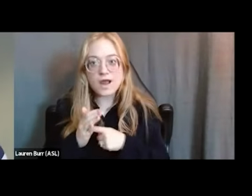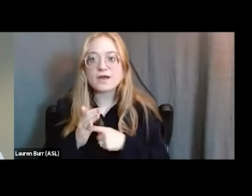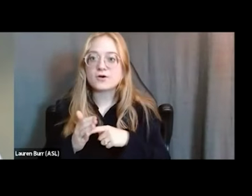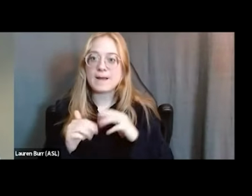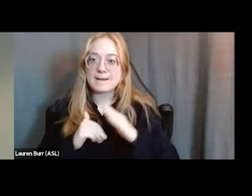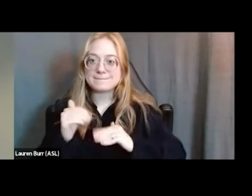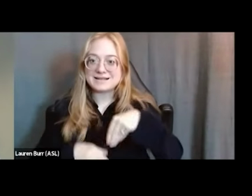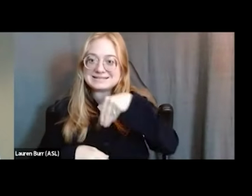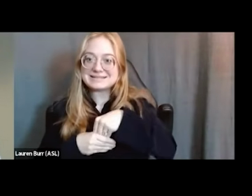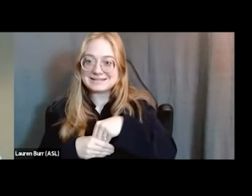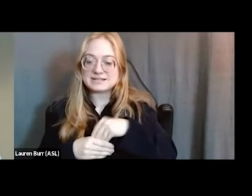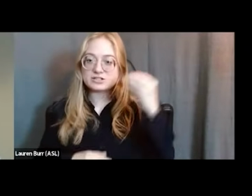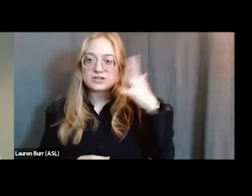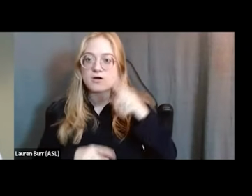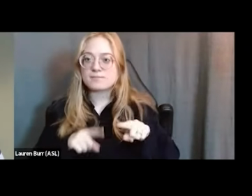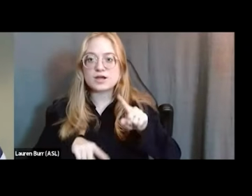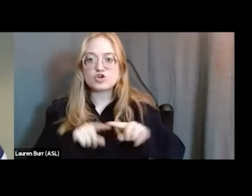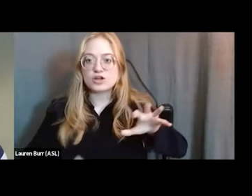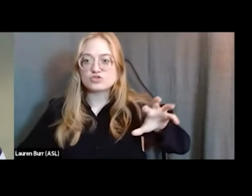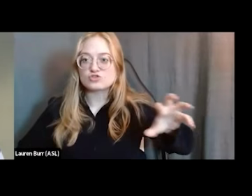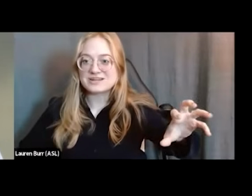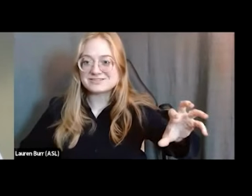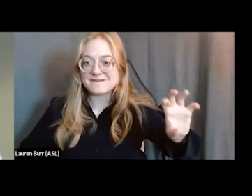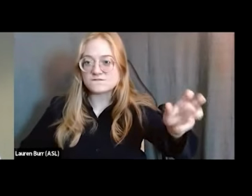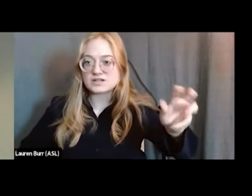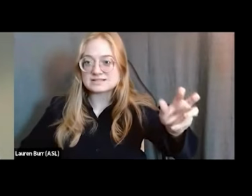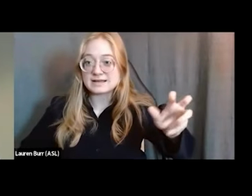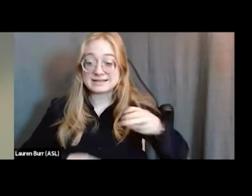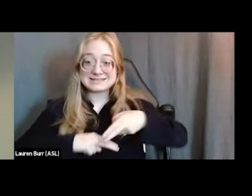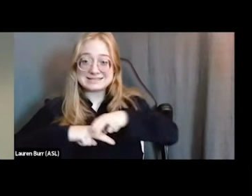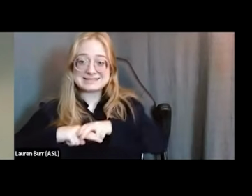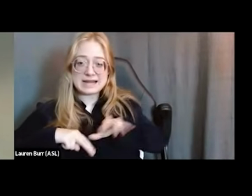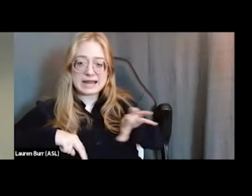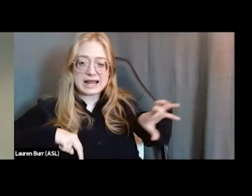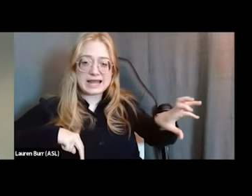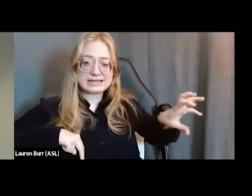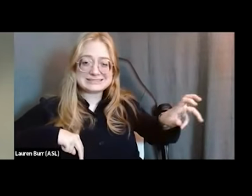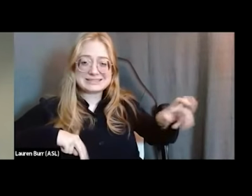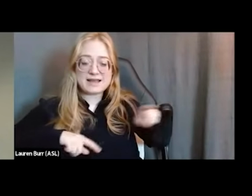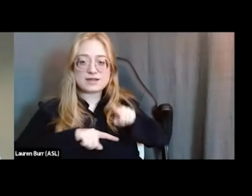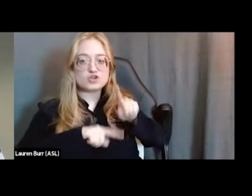She couldn't reach to turn on the faucet, once she was sitting on the bench. There was not non-slip guards on the floor.